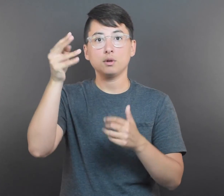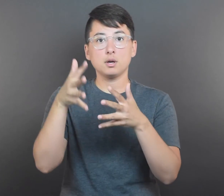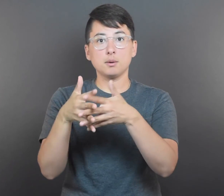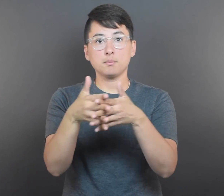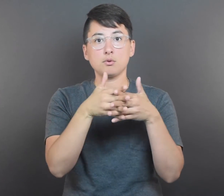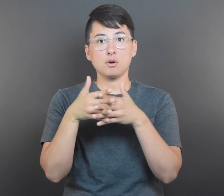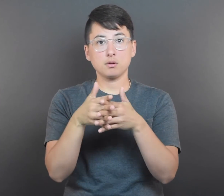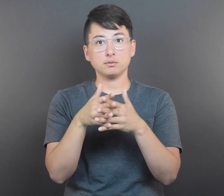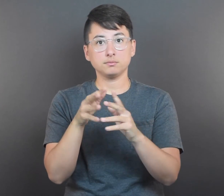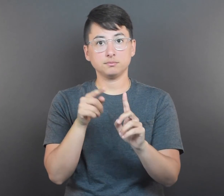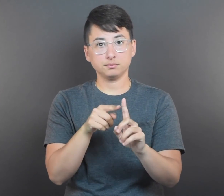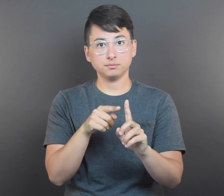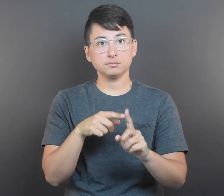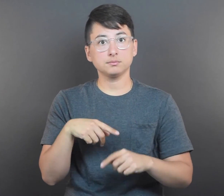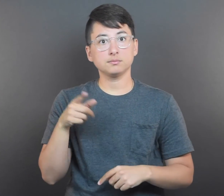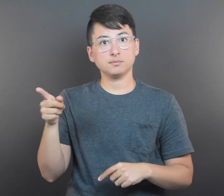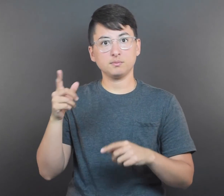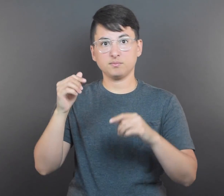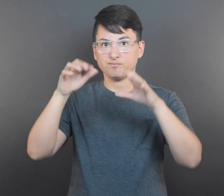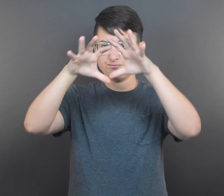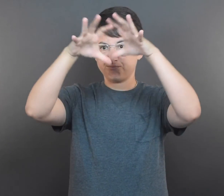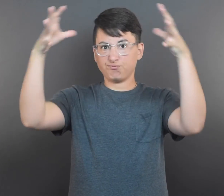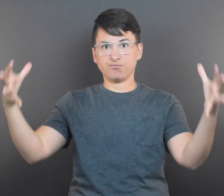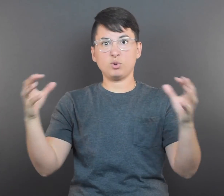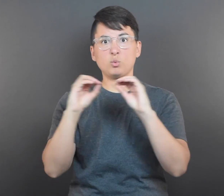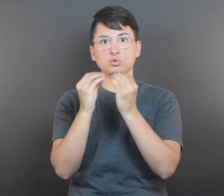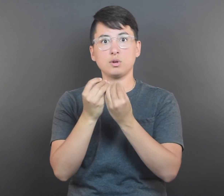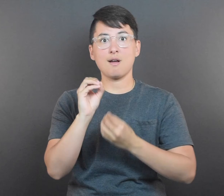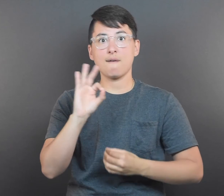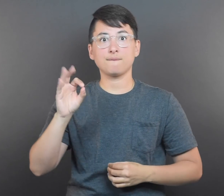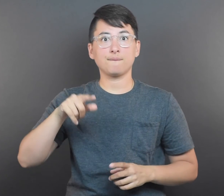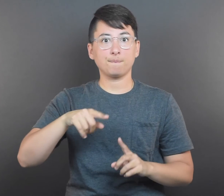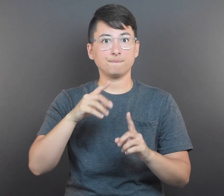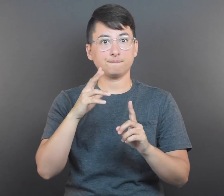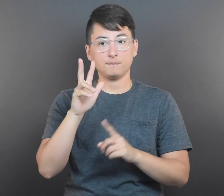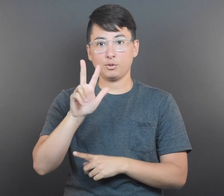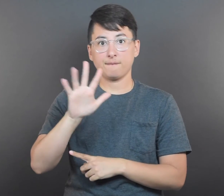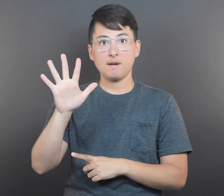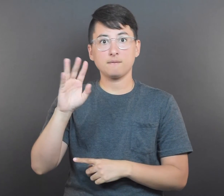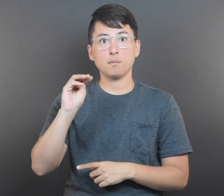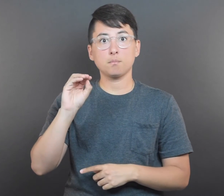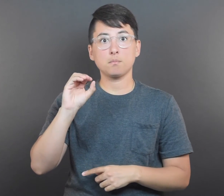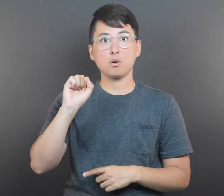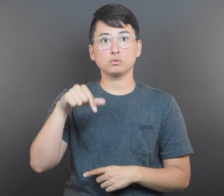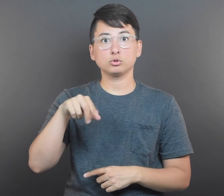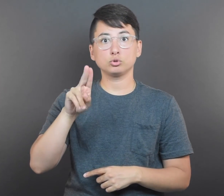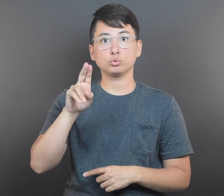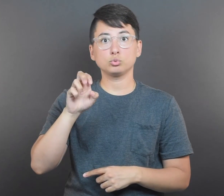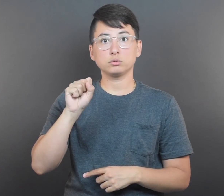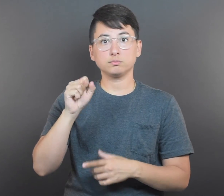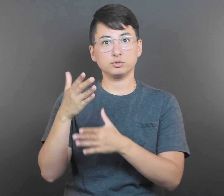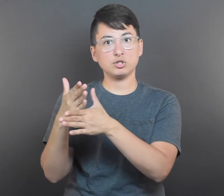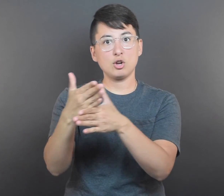organization of 35 mosques, brought the news of the Briva Health vaccine event to mosques.